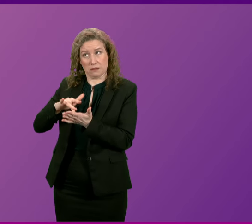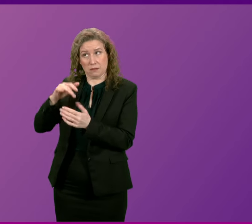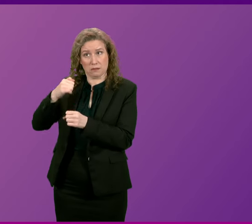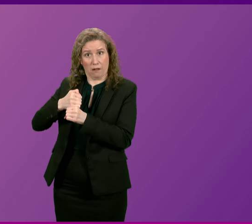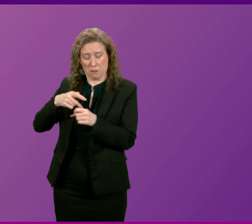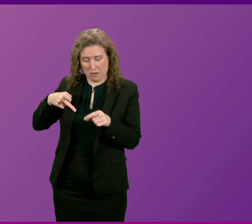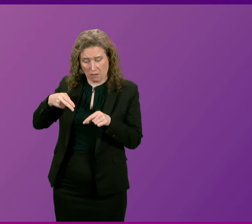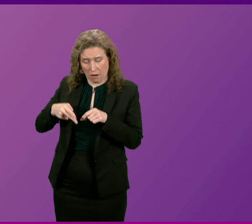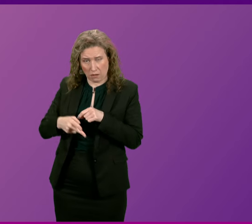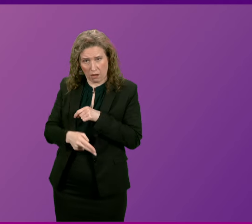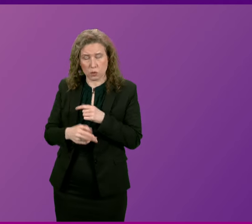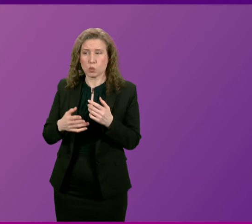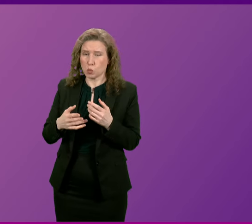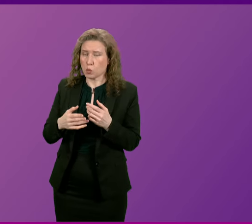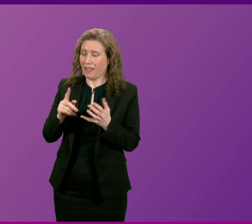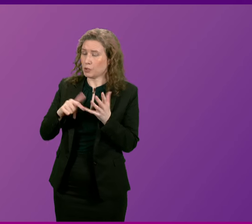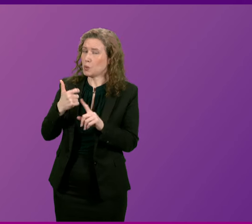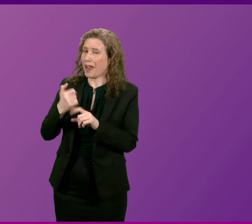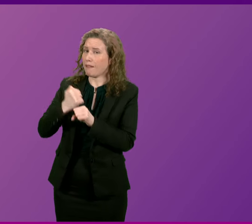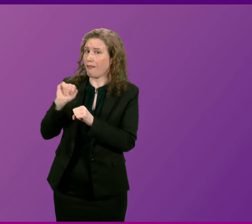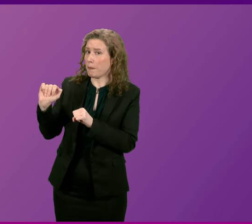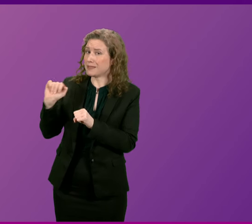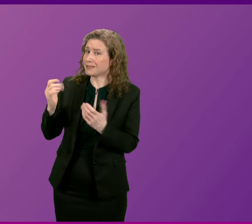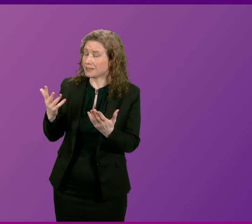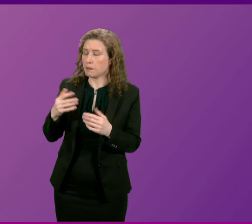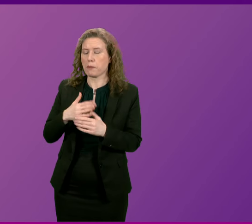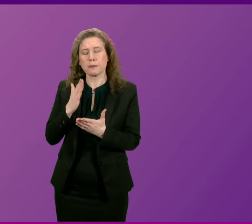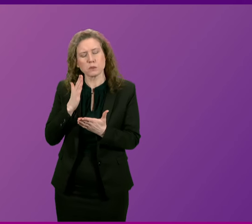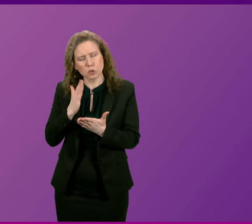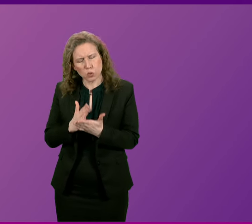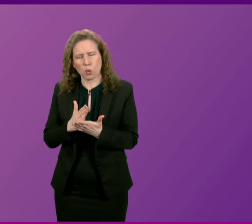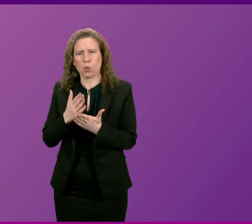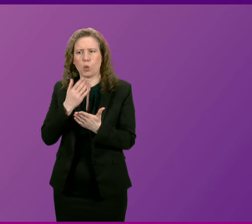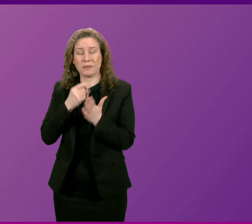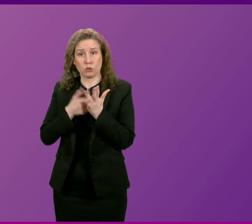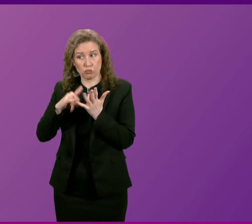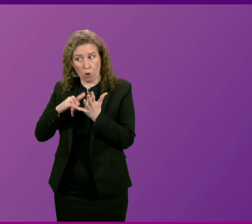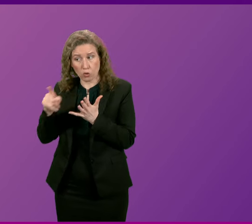expenditure from the United Kingdom Government. I assure Mr Ross and parents, most importantly in